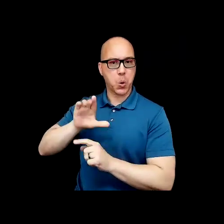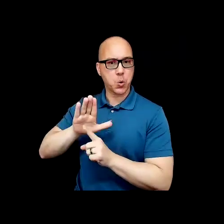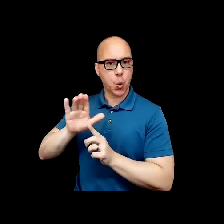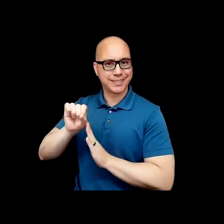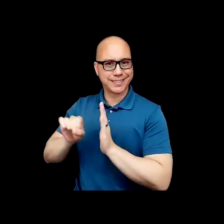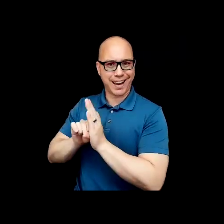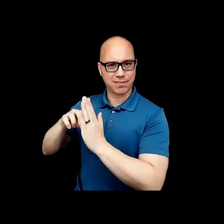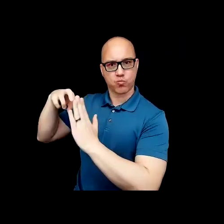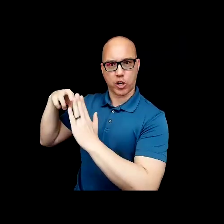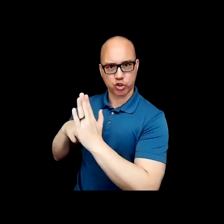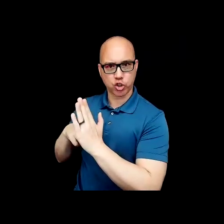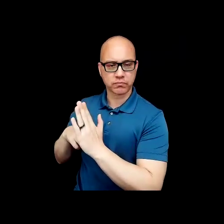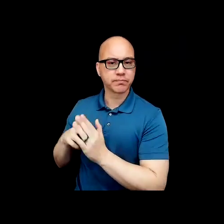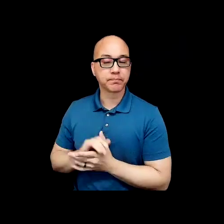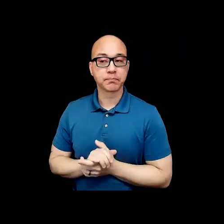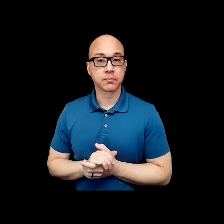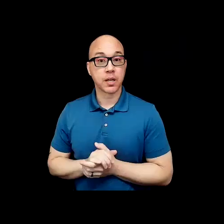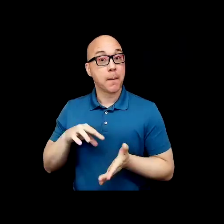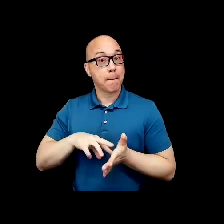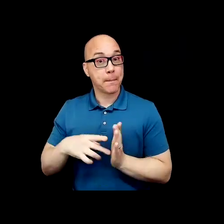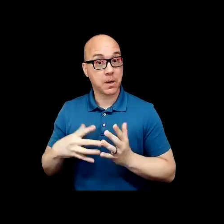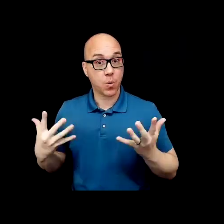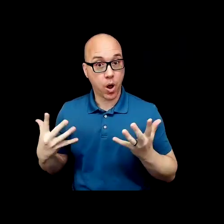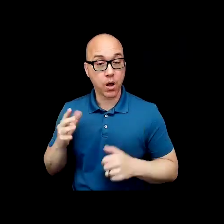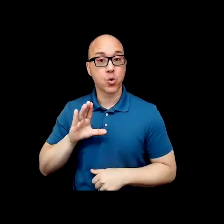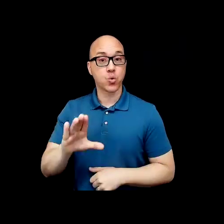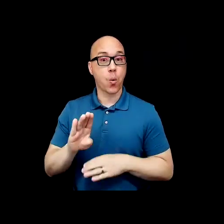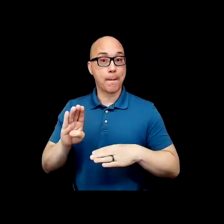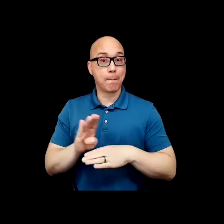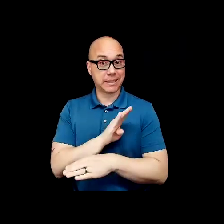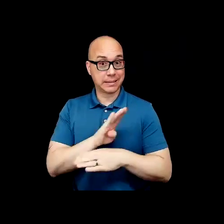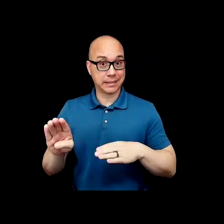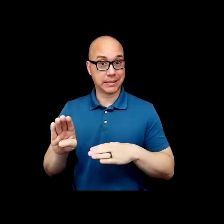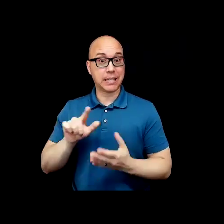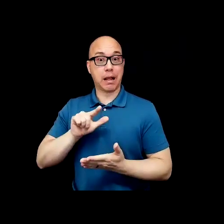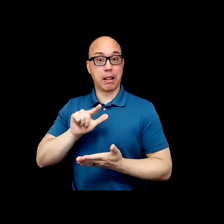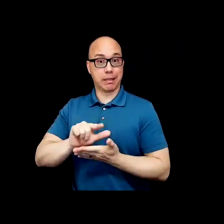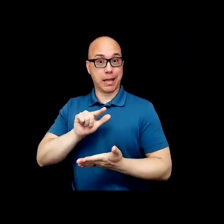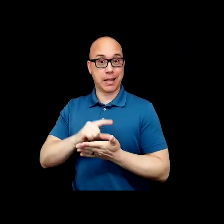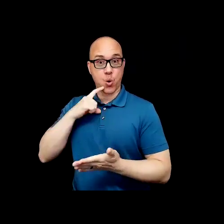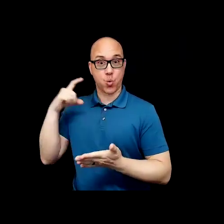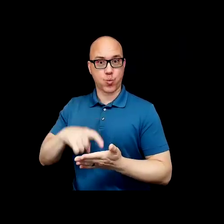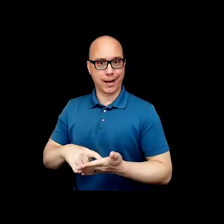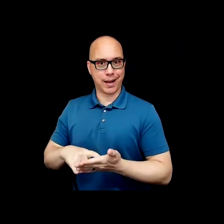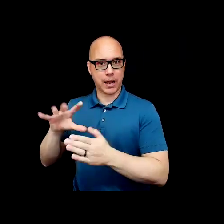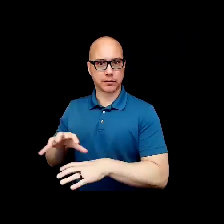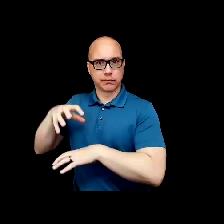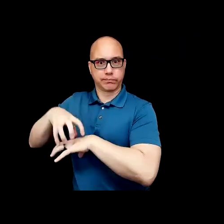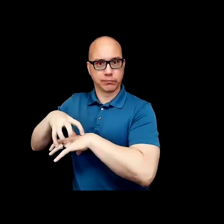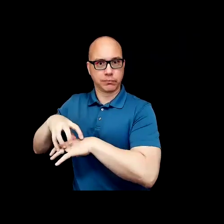business in. This makes your business a legally recognized entity, separate from you personally.